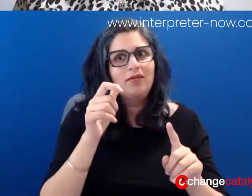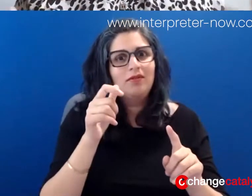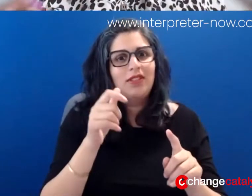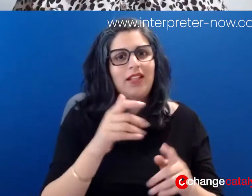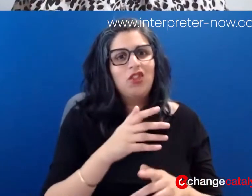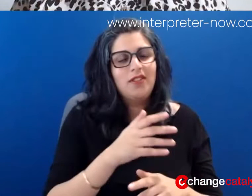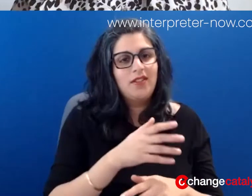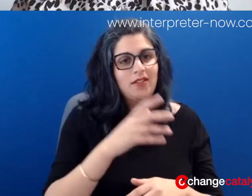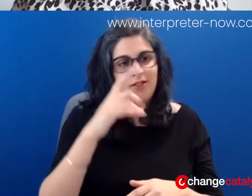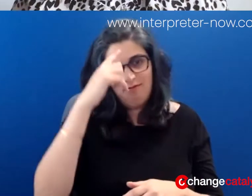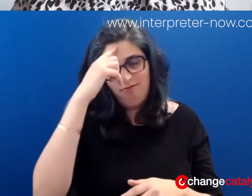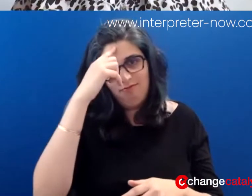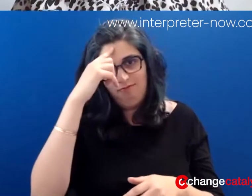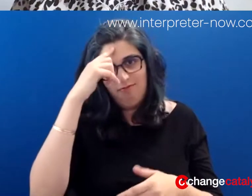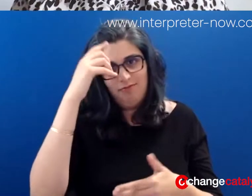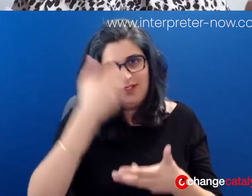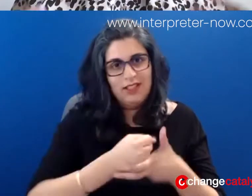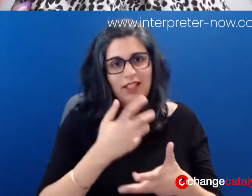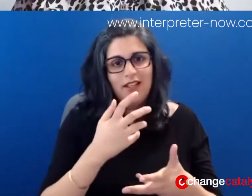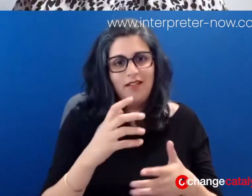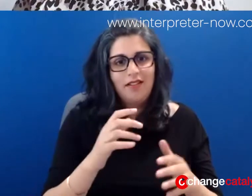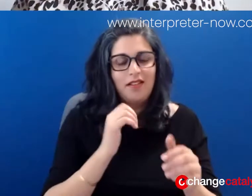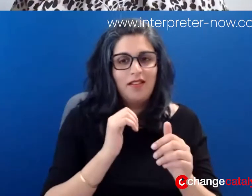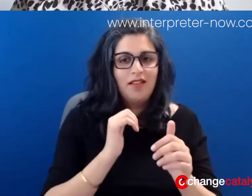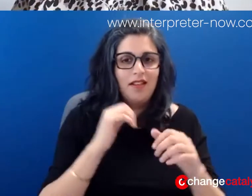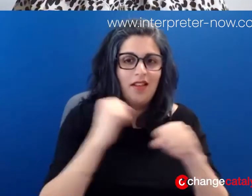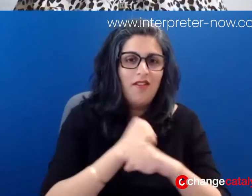Or investing where you can and where you would like to invest.